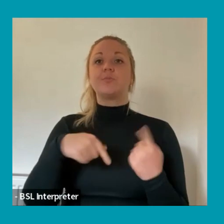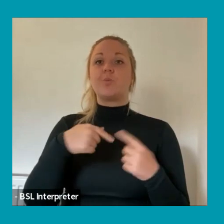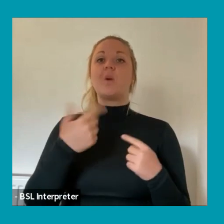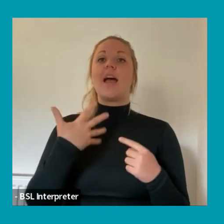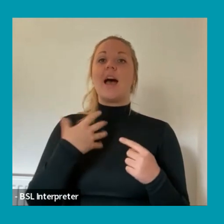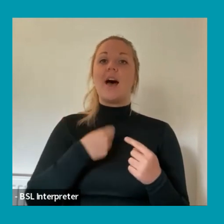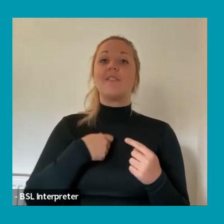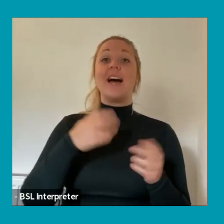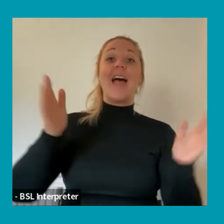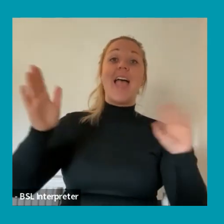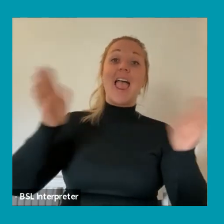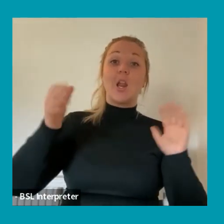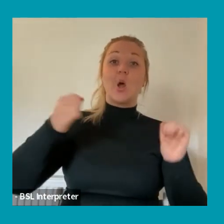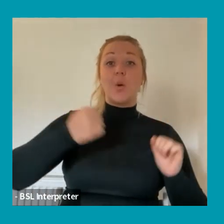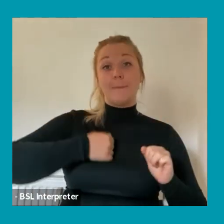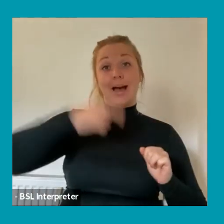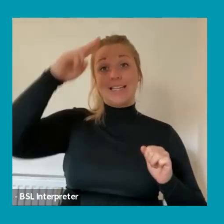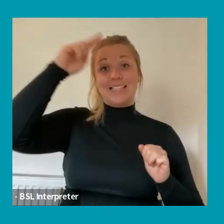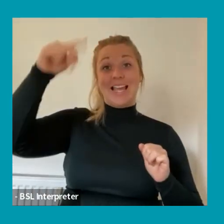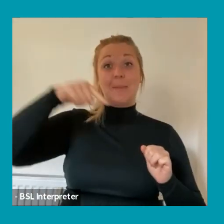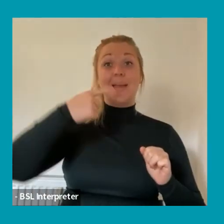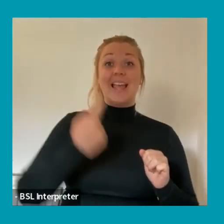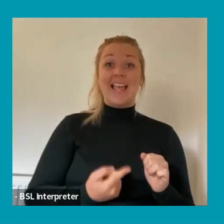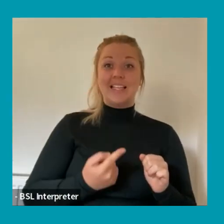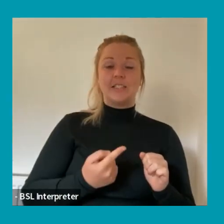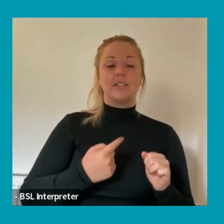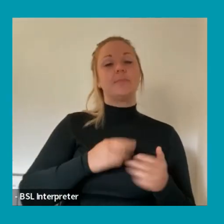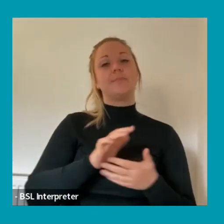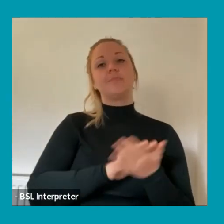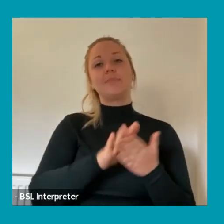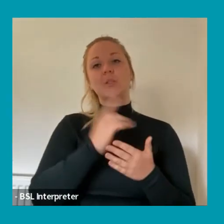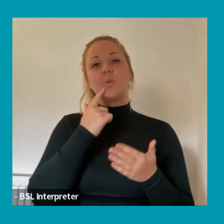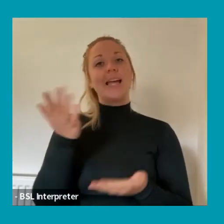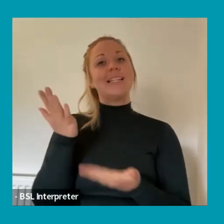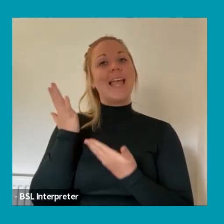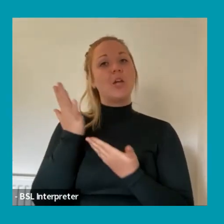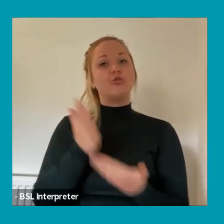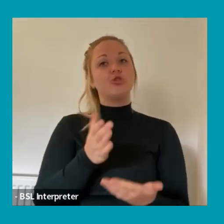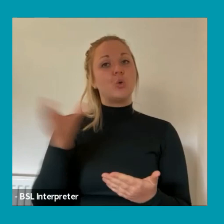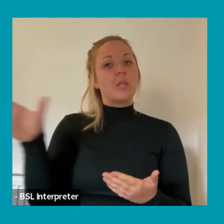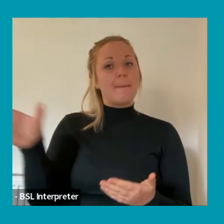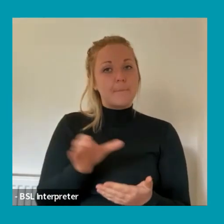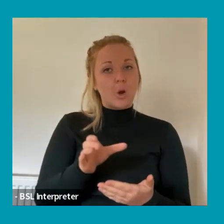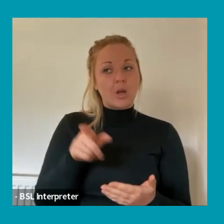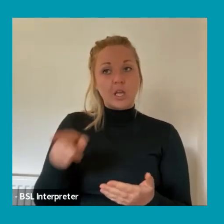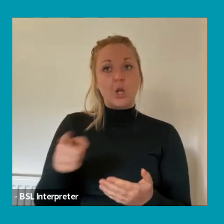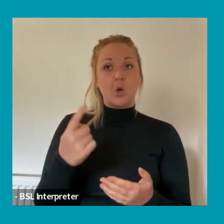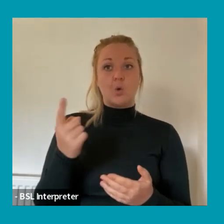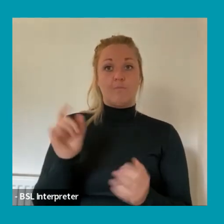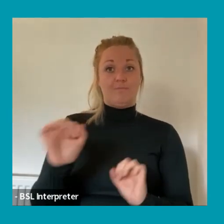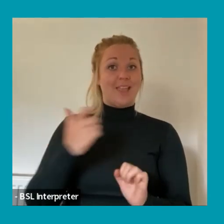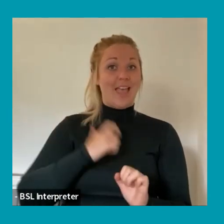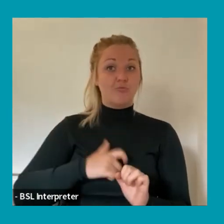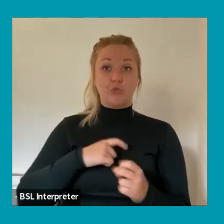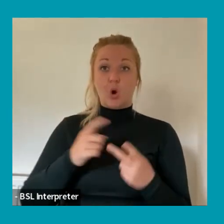It is generally introducing an employee. What they work as and some of the key parts of their role and a little personal information.